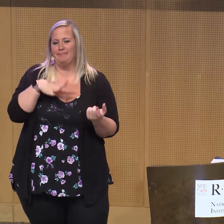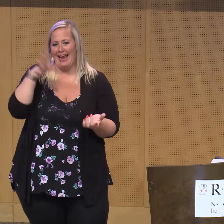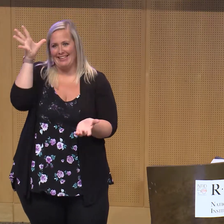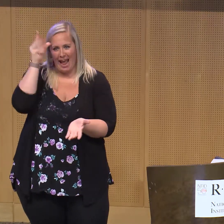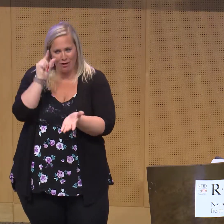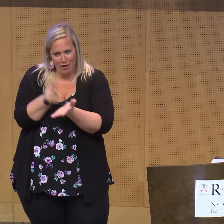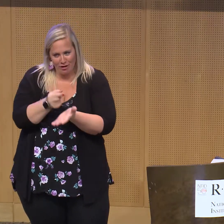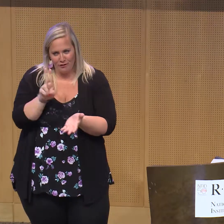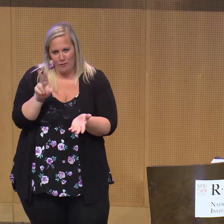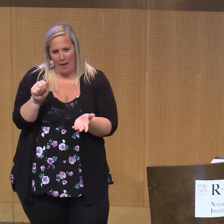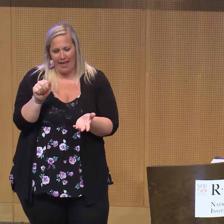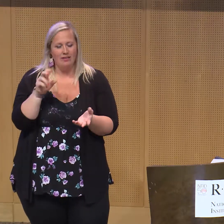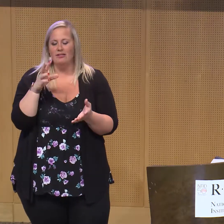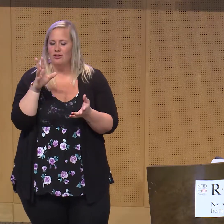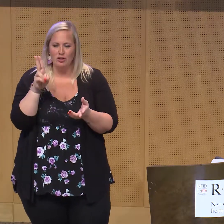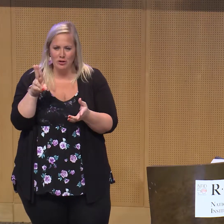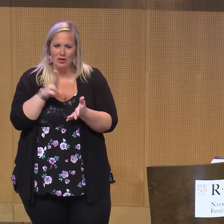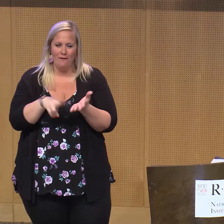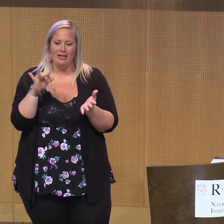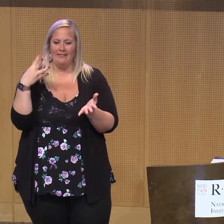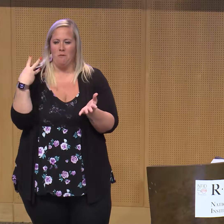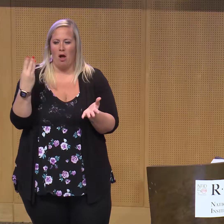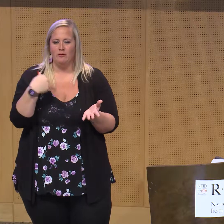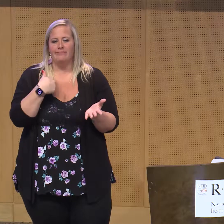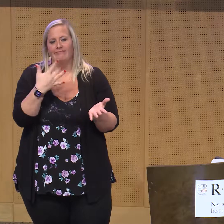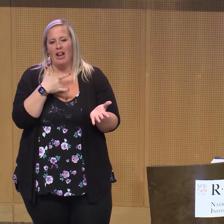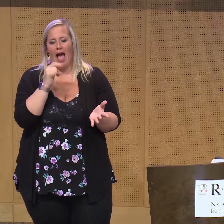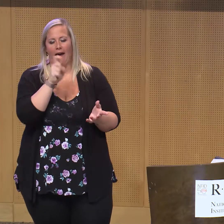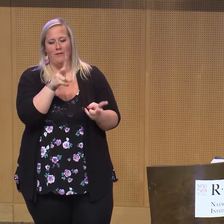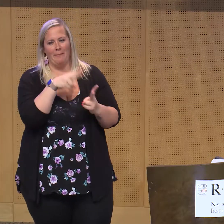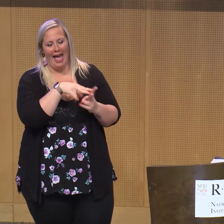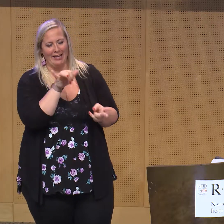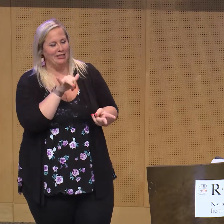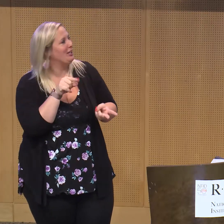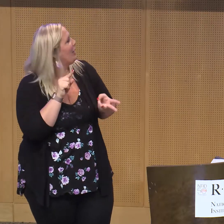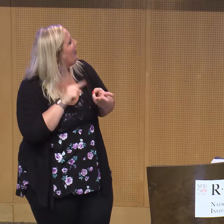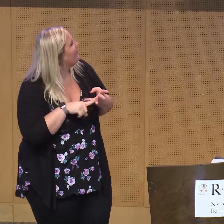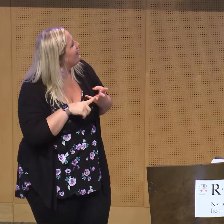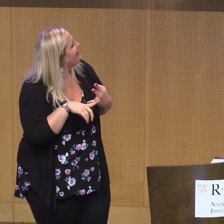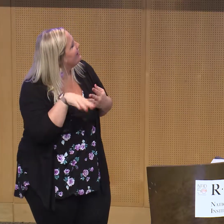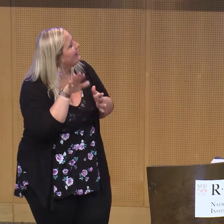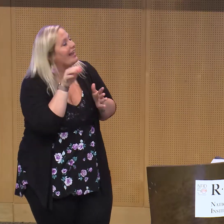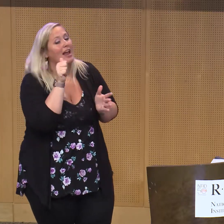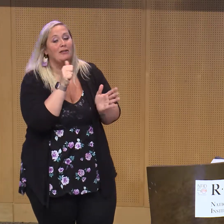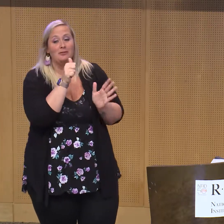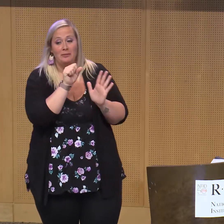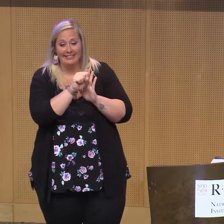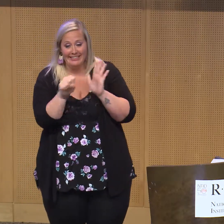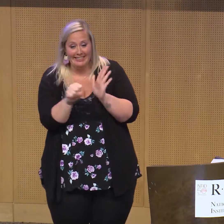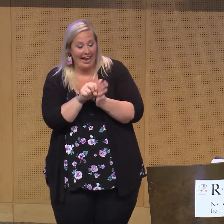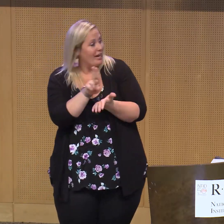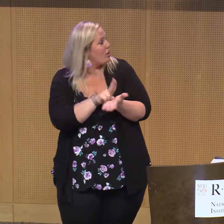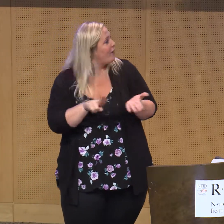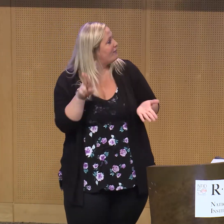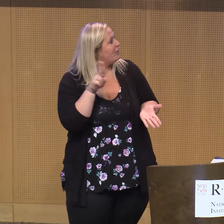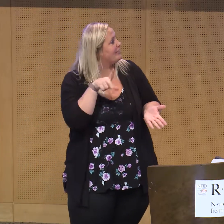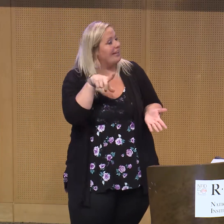Washington University-- University of Washington-- pardon me-- I felt like I had to apply there because my parents were alums.